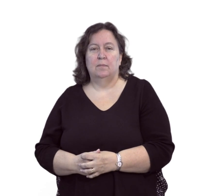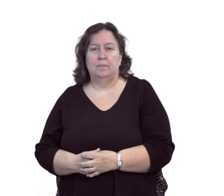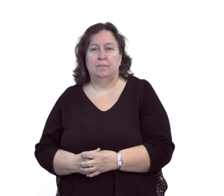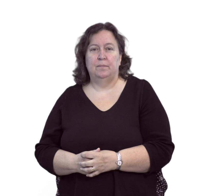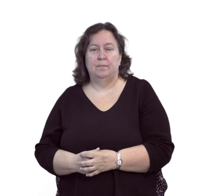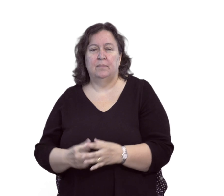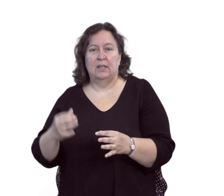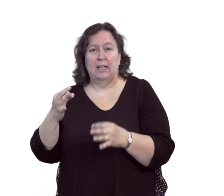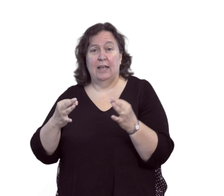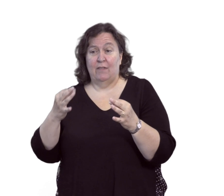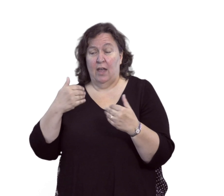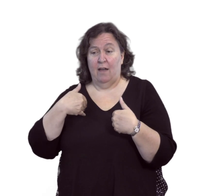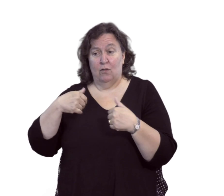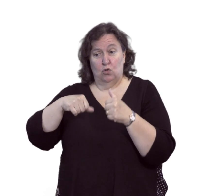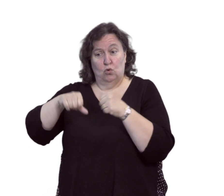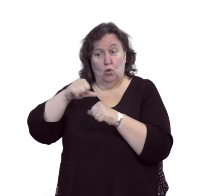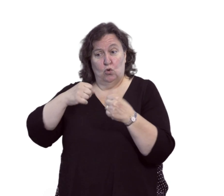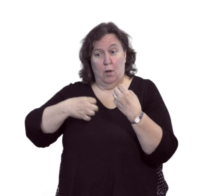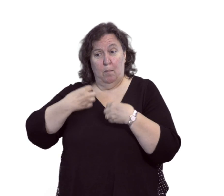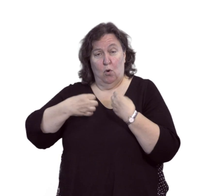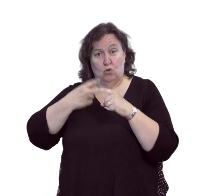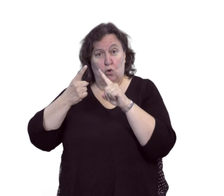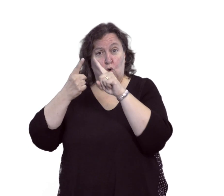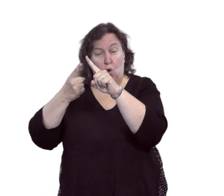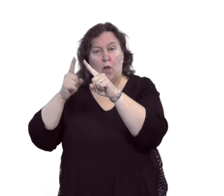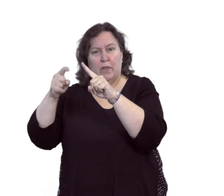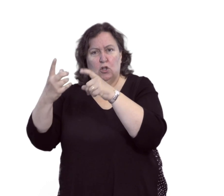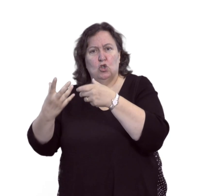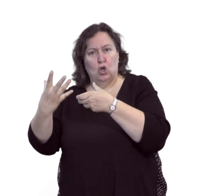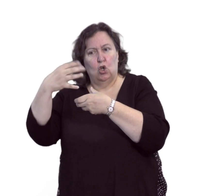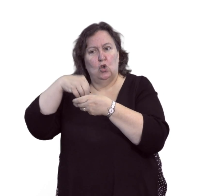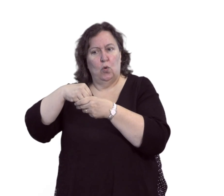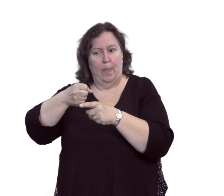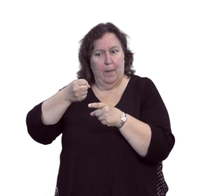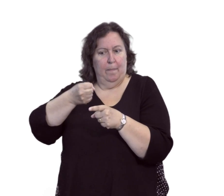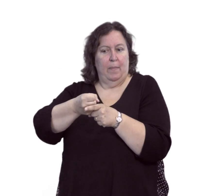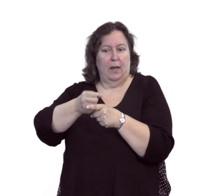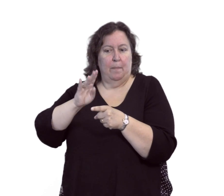If there is a social-emotional goal, then it should include the impact of being